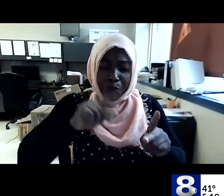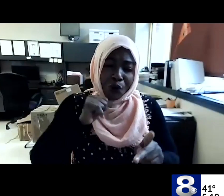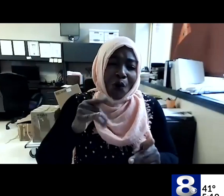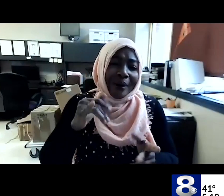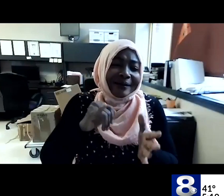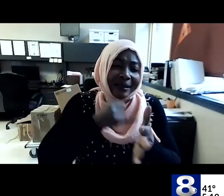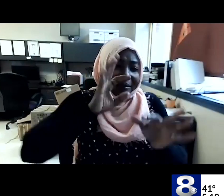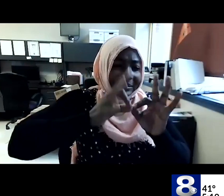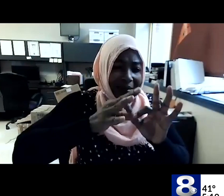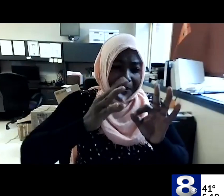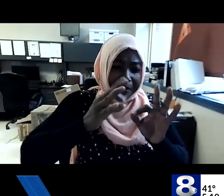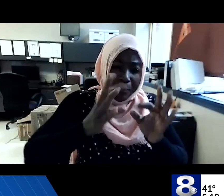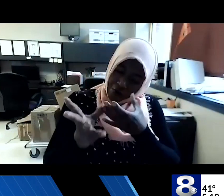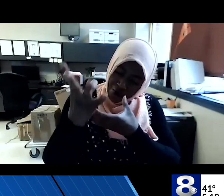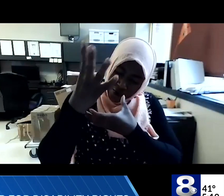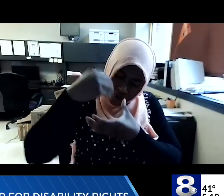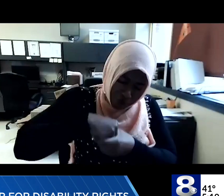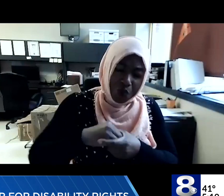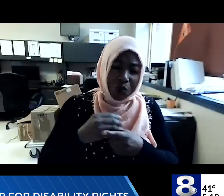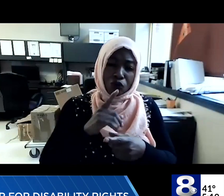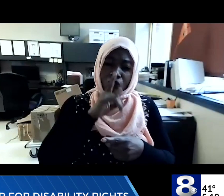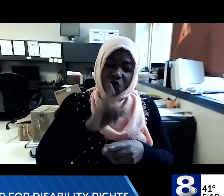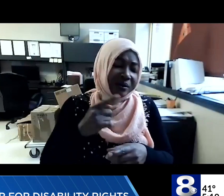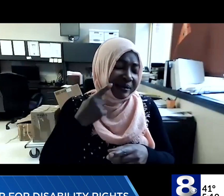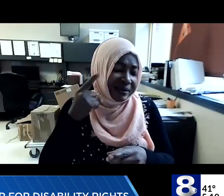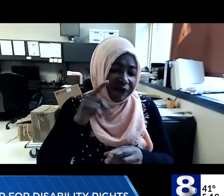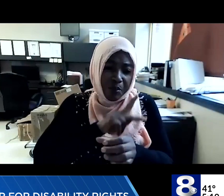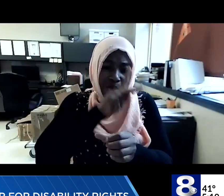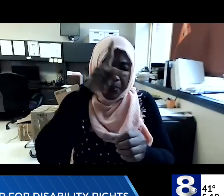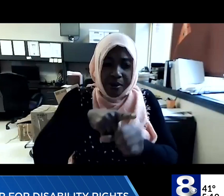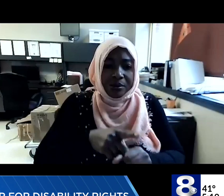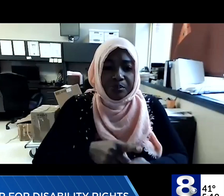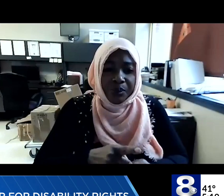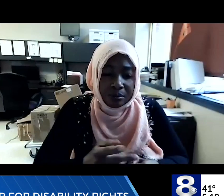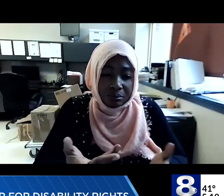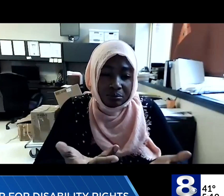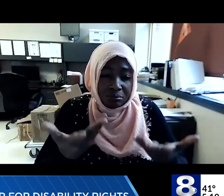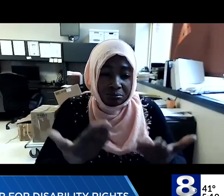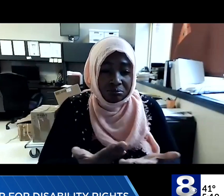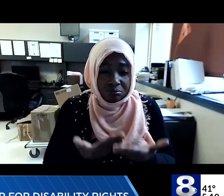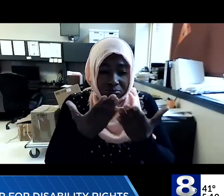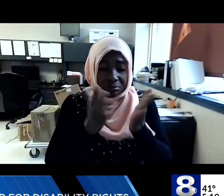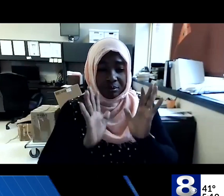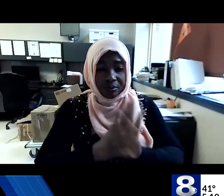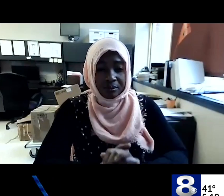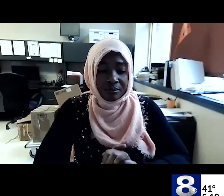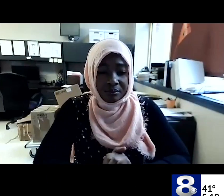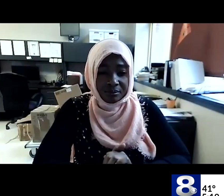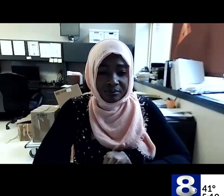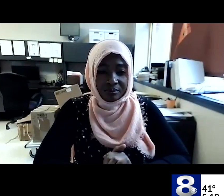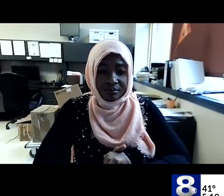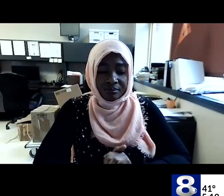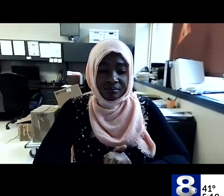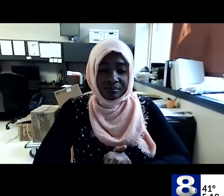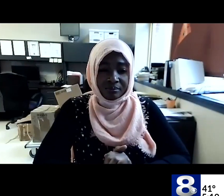challenge, absentee ballots are necessary for Thomas Turner who was born with Spina Bifida, and is paralyzed from the waist down